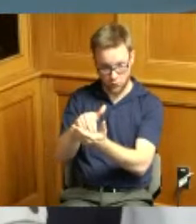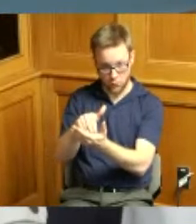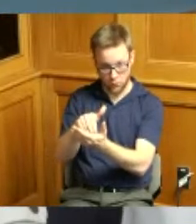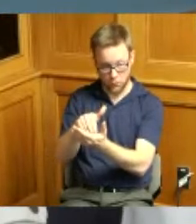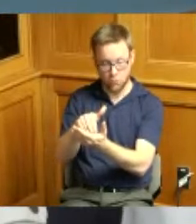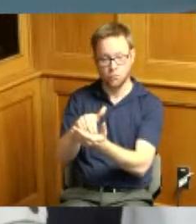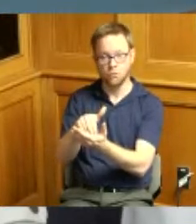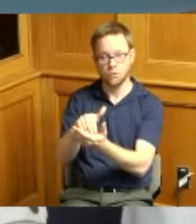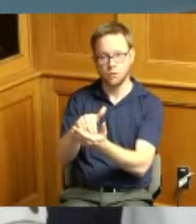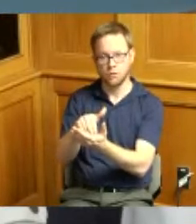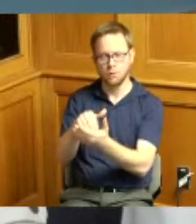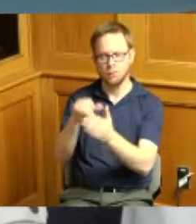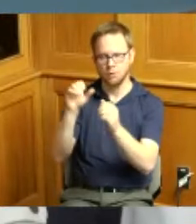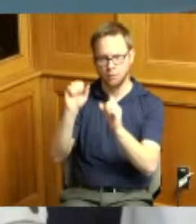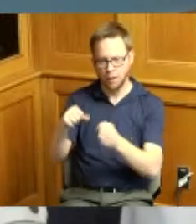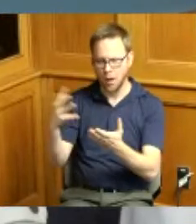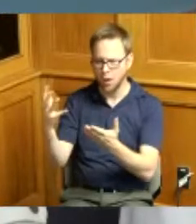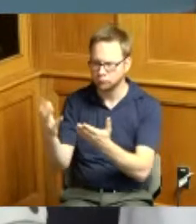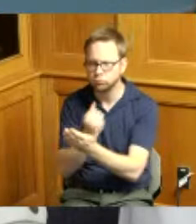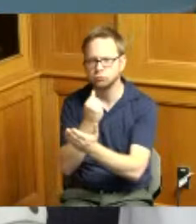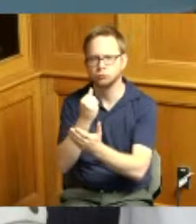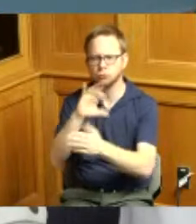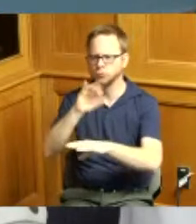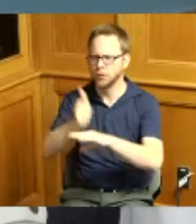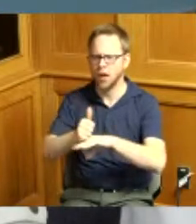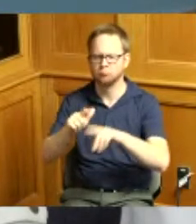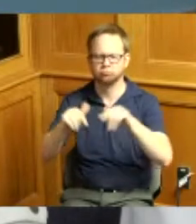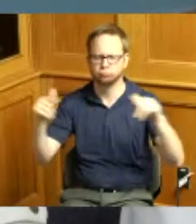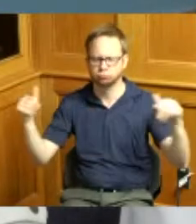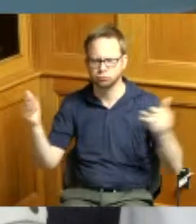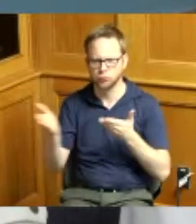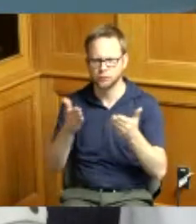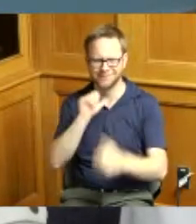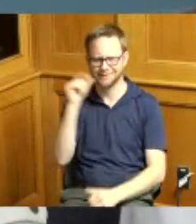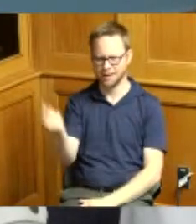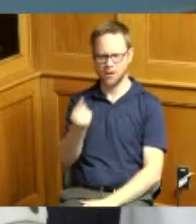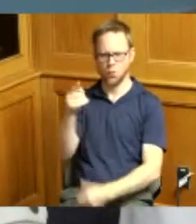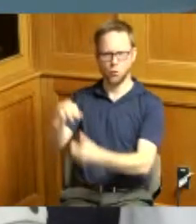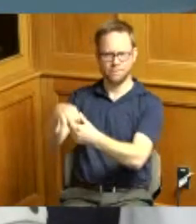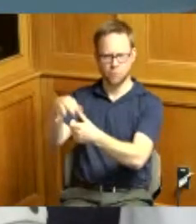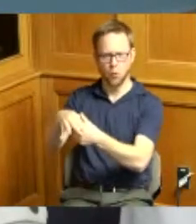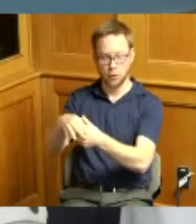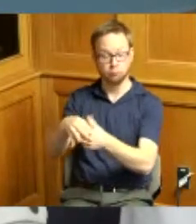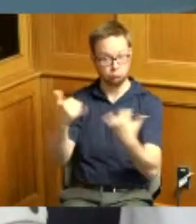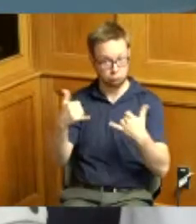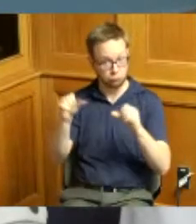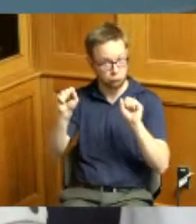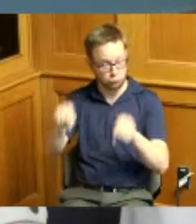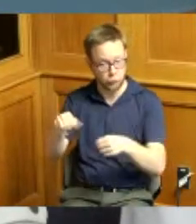to be able to do a variety of things besides just voting we're able to vote but we also utilized it